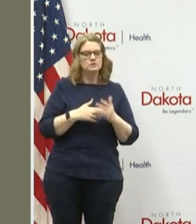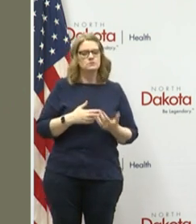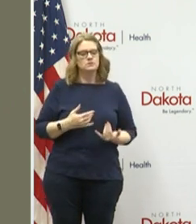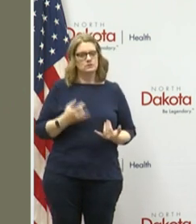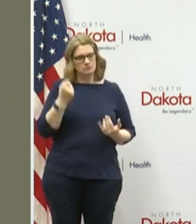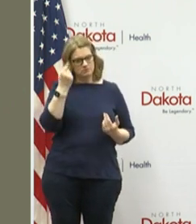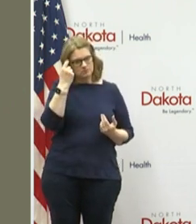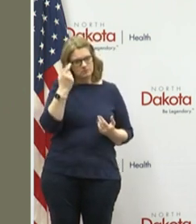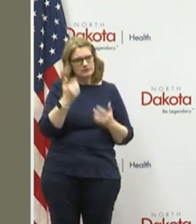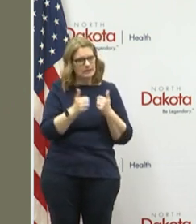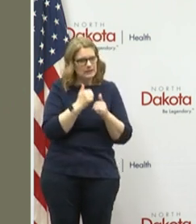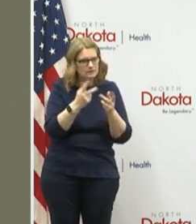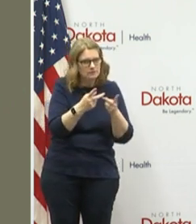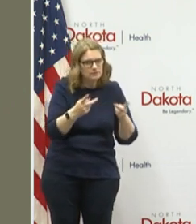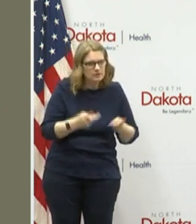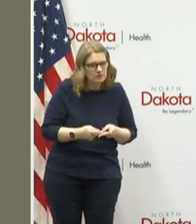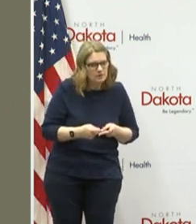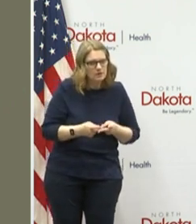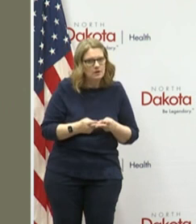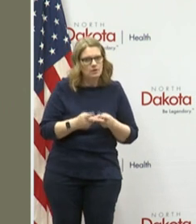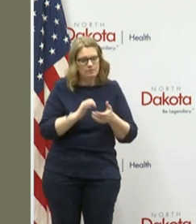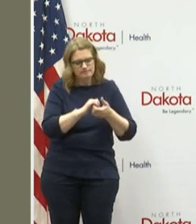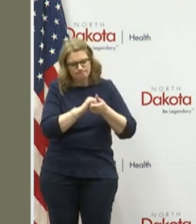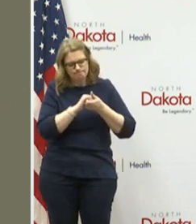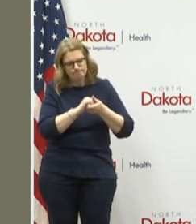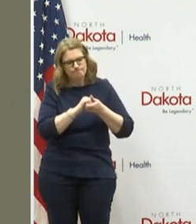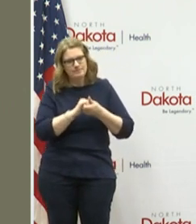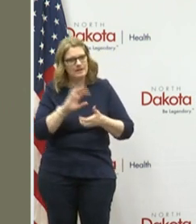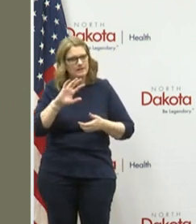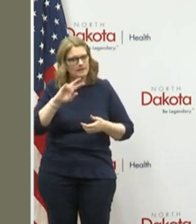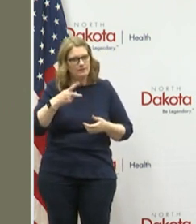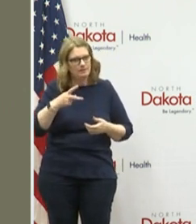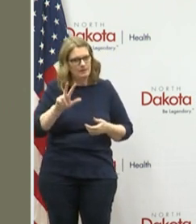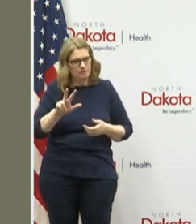VIGILANCE OR YELLOW.